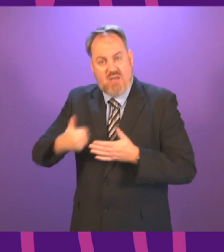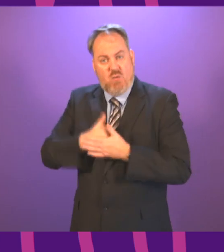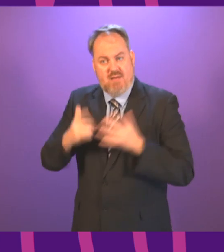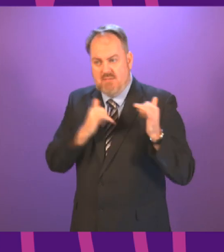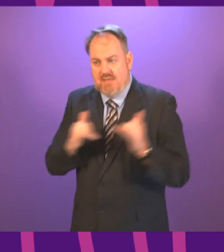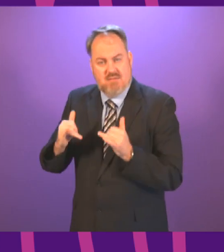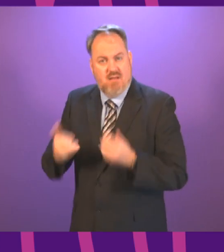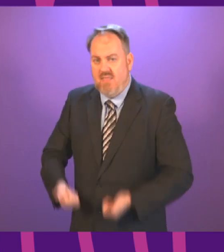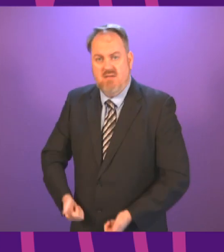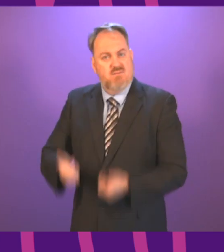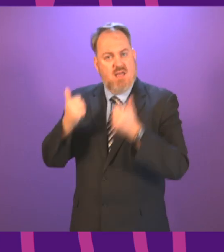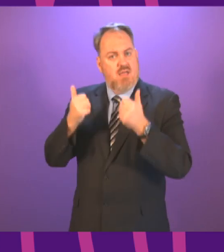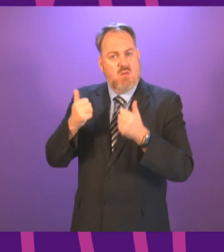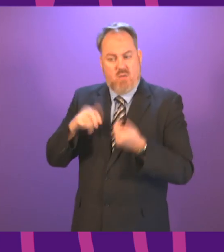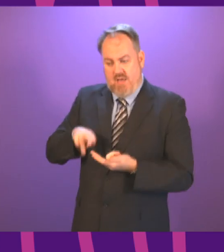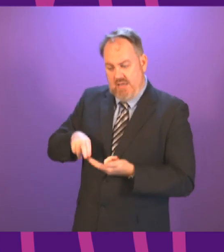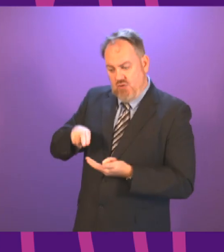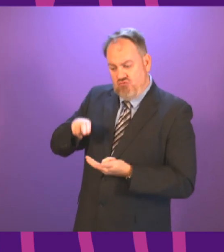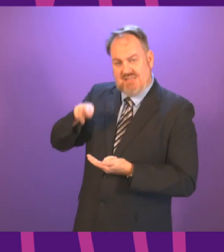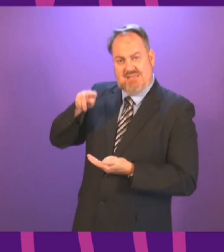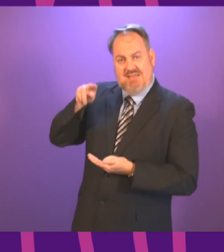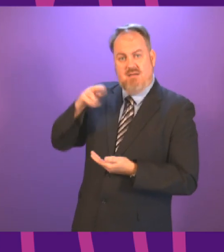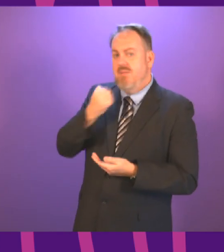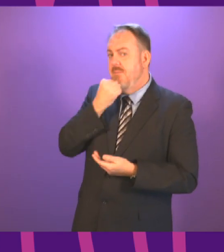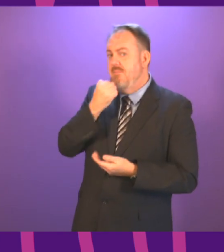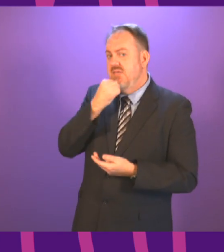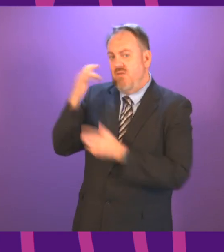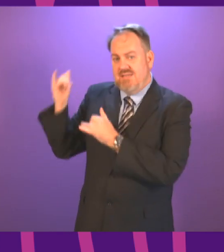We are building our testing capacity all the time, and are doing so rapidly. We are doing